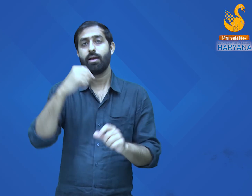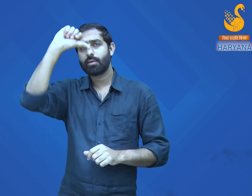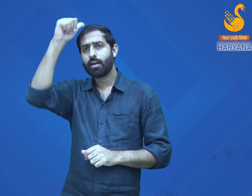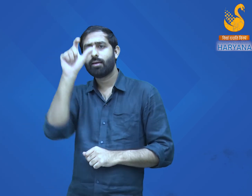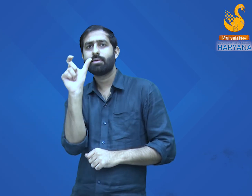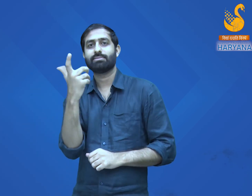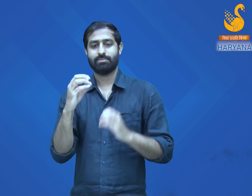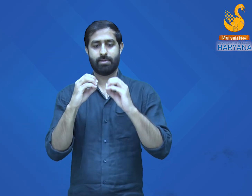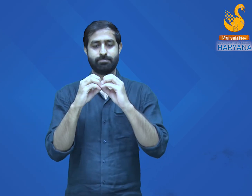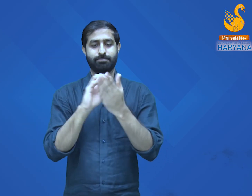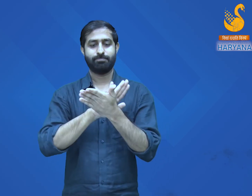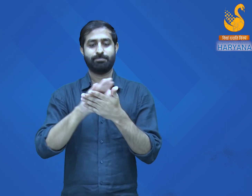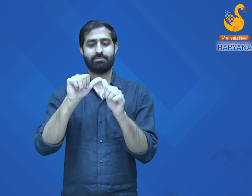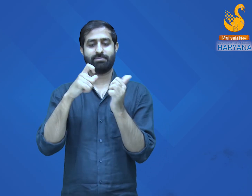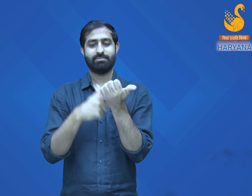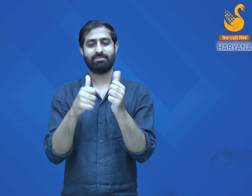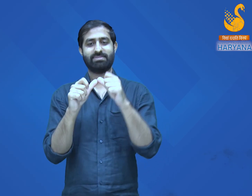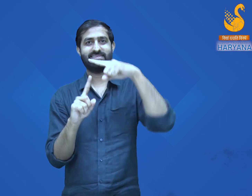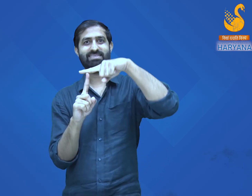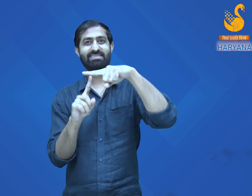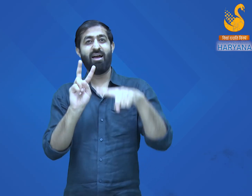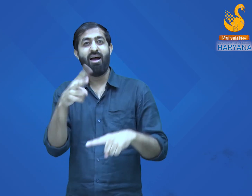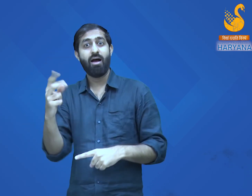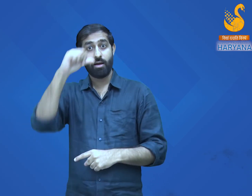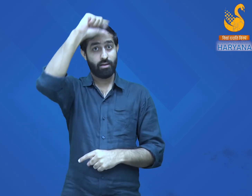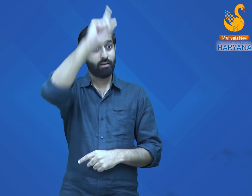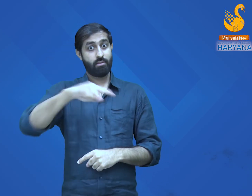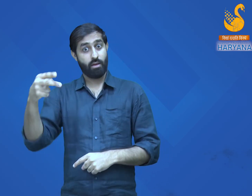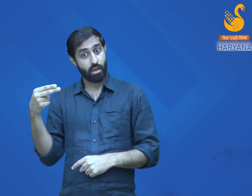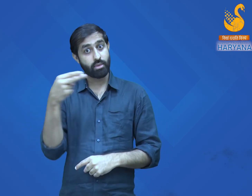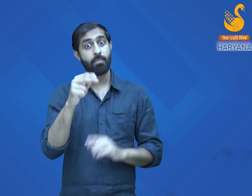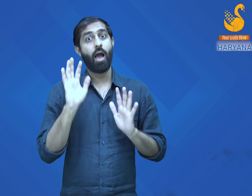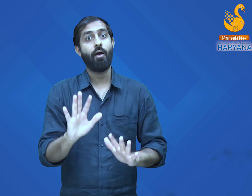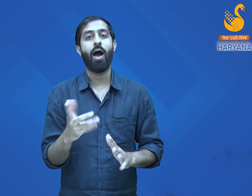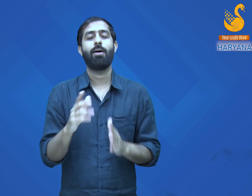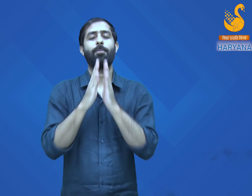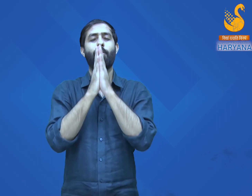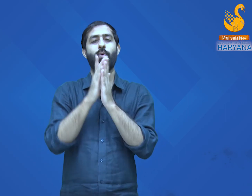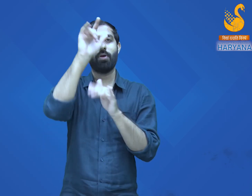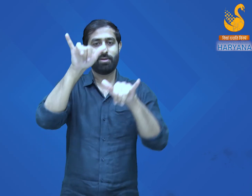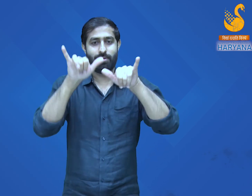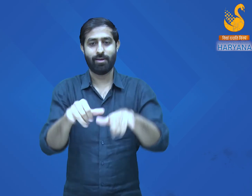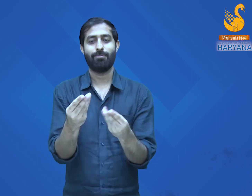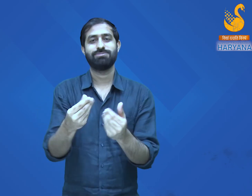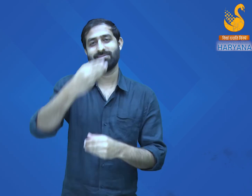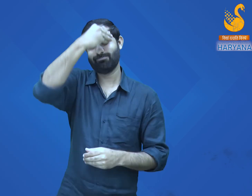and in Hindi India is called as Bharat. India is also known as land of the gods.